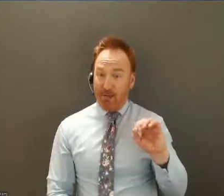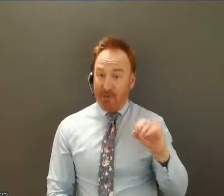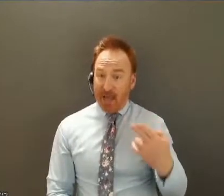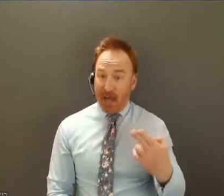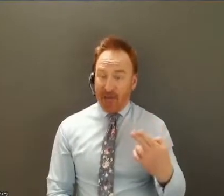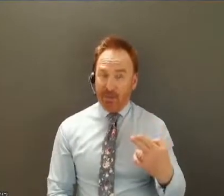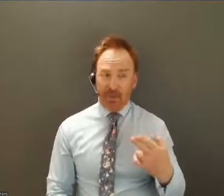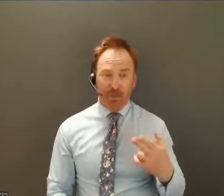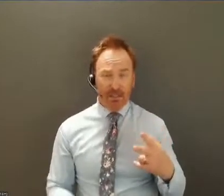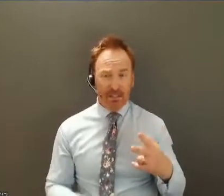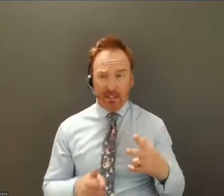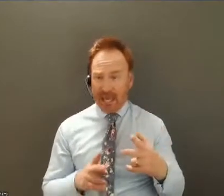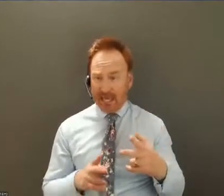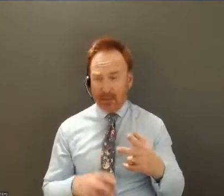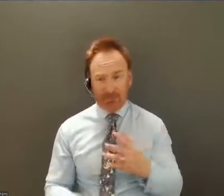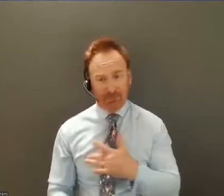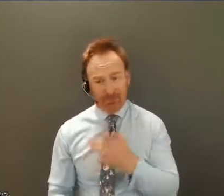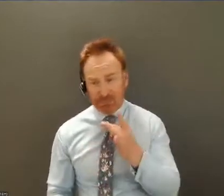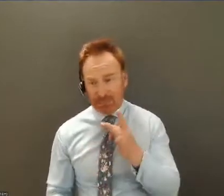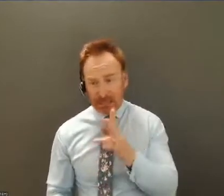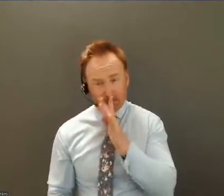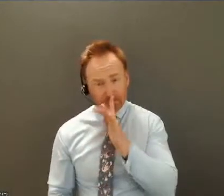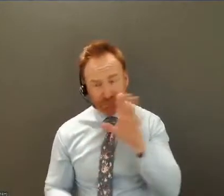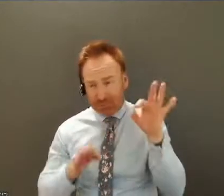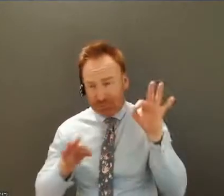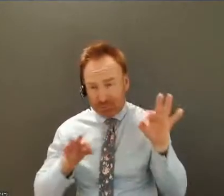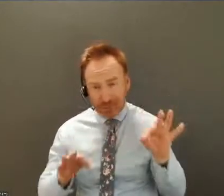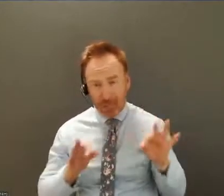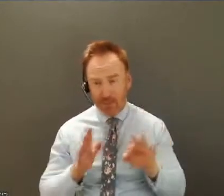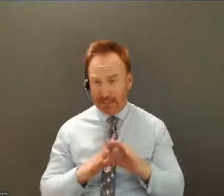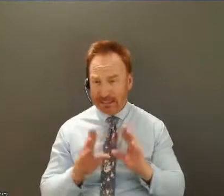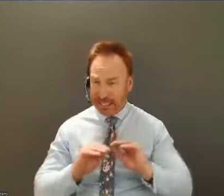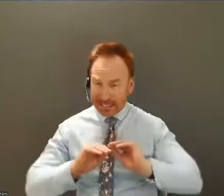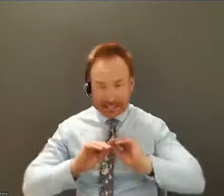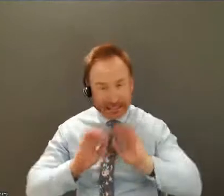start down the road of the policy of limiting the amount of